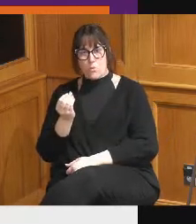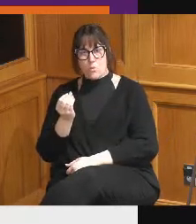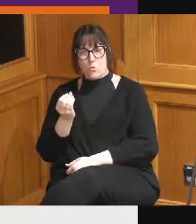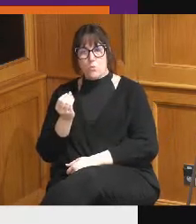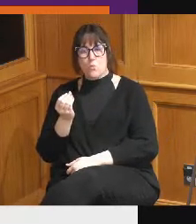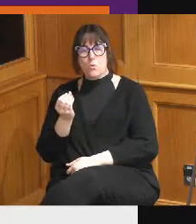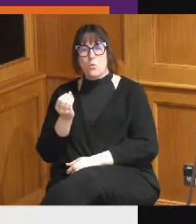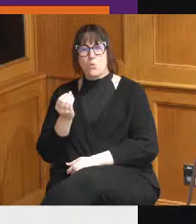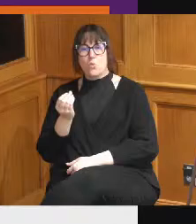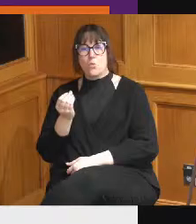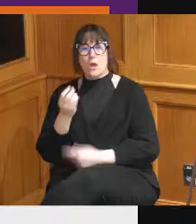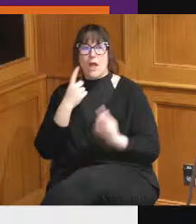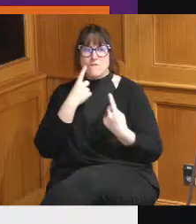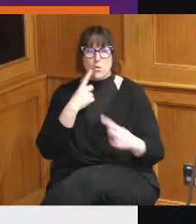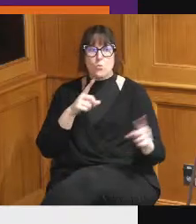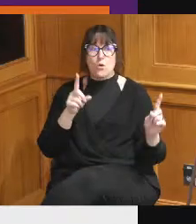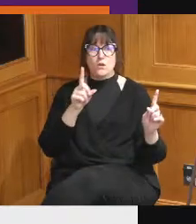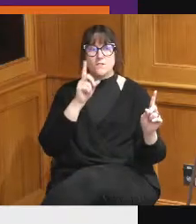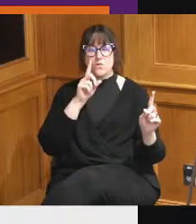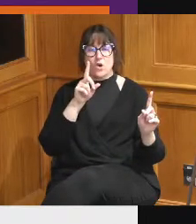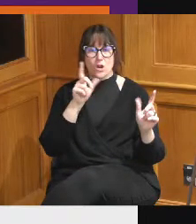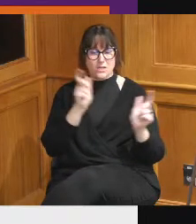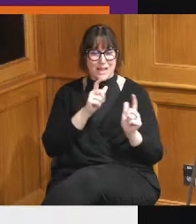tiny home and doesn't satisfy the building codes in our state and then there are issues around the